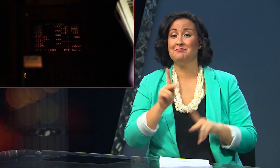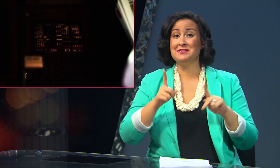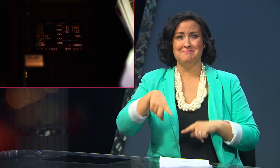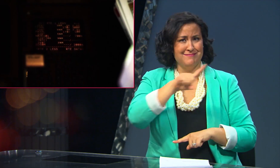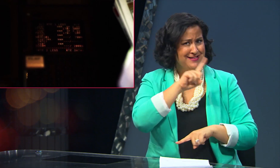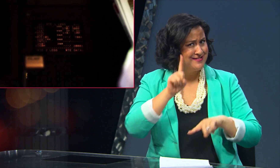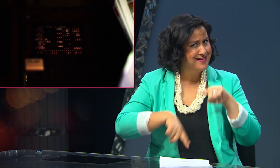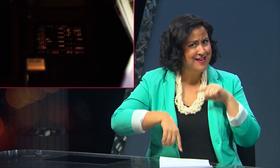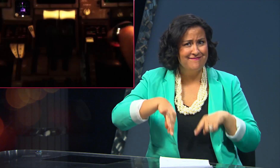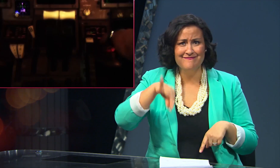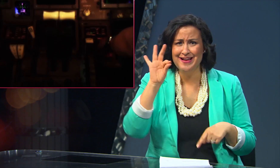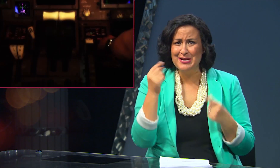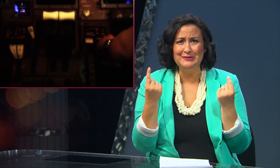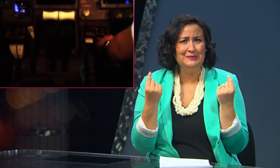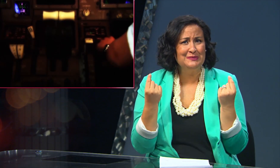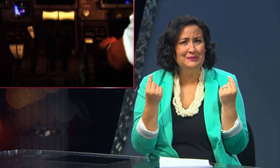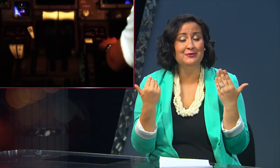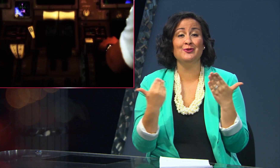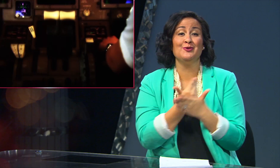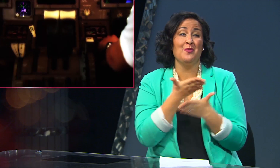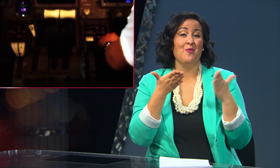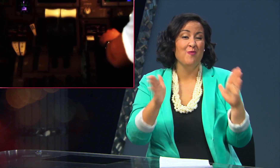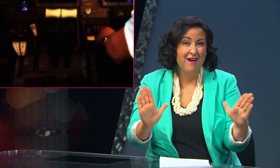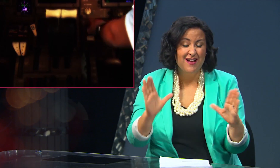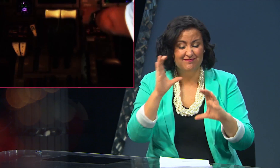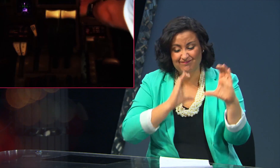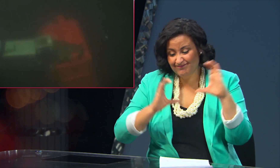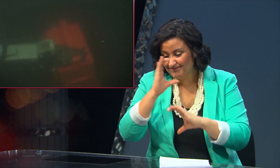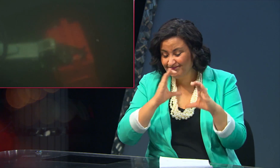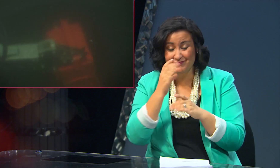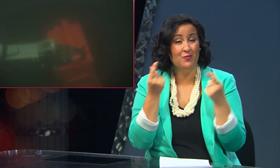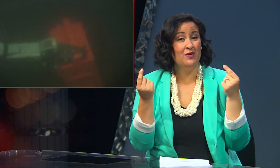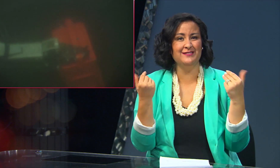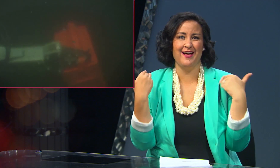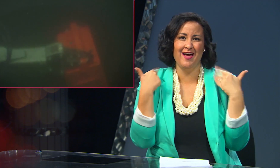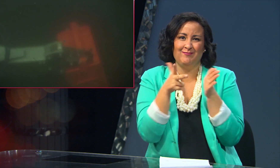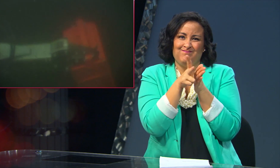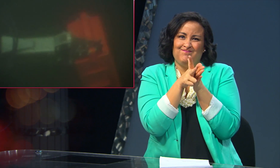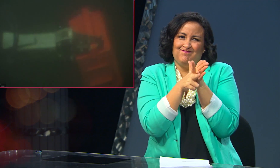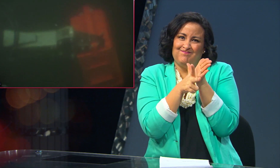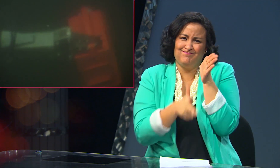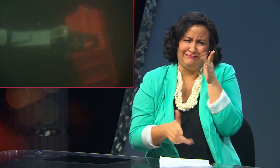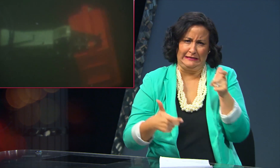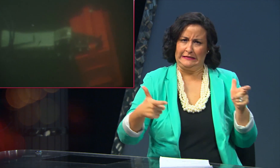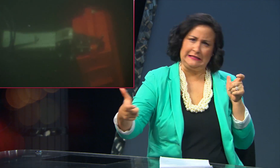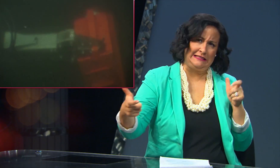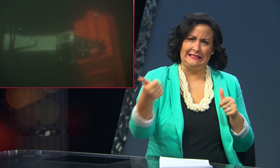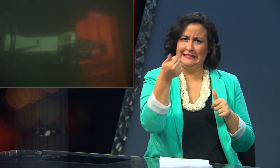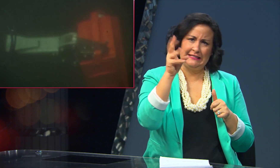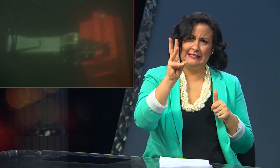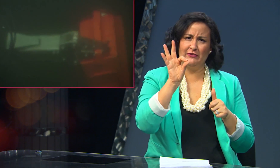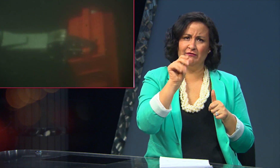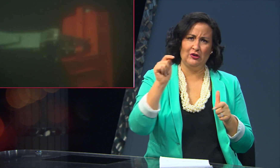THIS NEW METHOD. IT WILL, HOWEVER, TAKE MUCH LONGER TO SEARCH. THE 16-FOOT-LONG UNMANNED